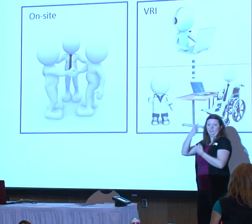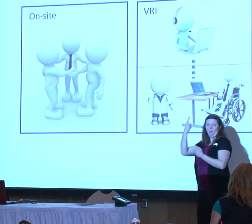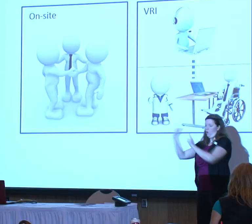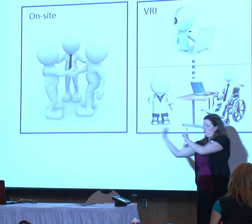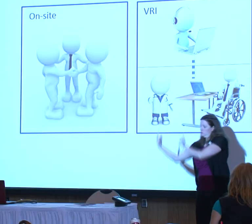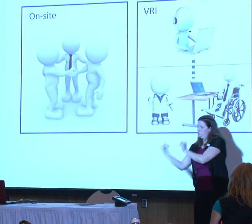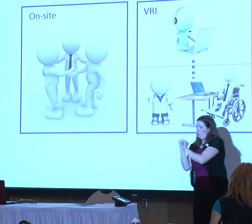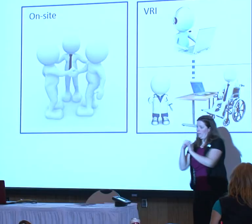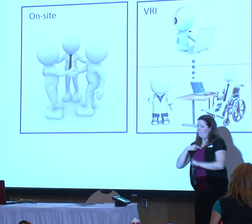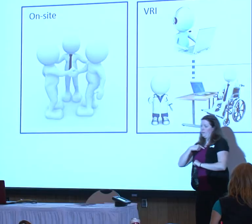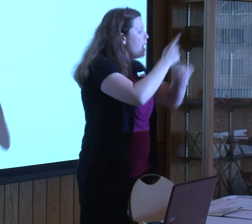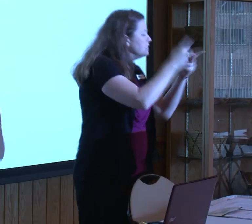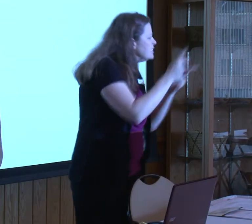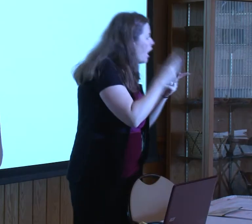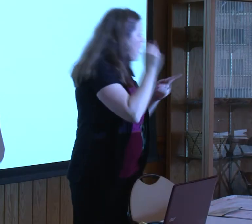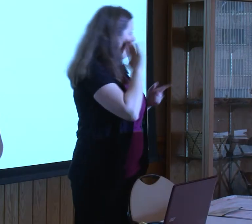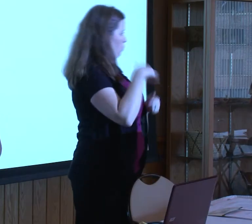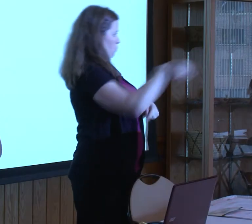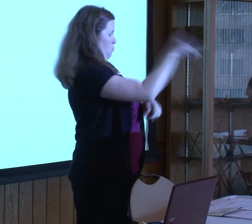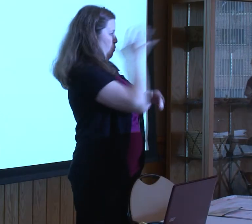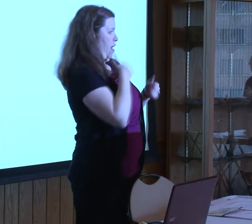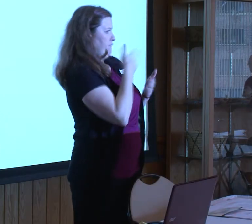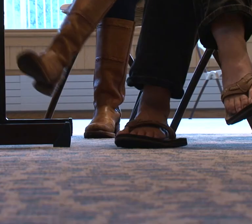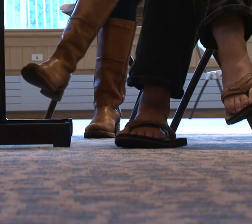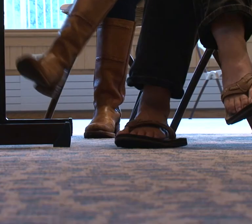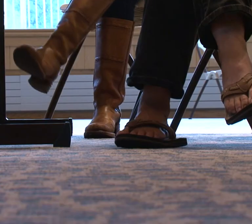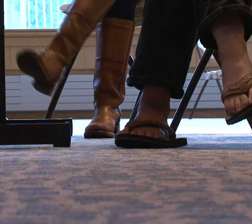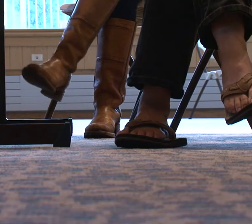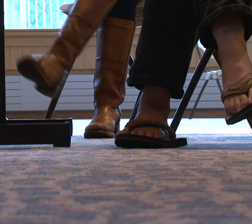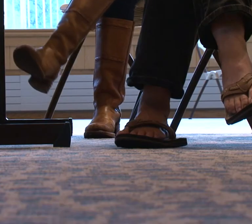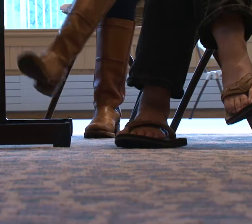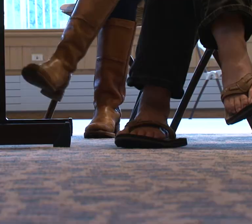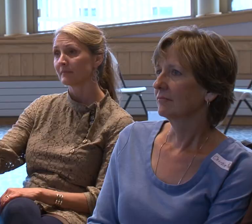Female voice: having an interpreter on-site is ideal, but majority of interpreters are in the metro area.